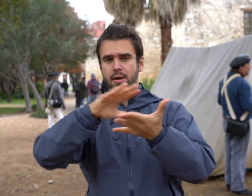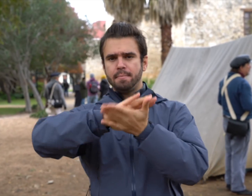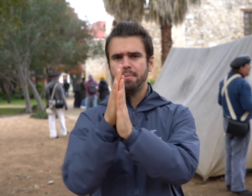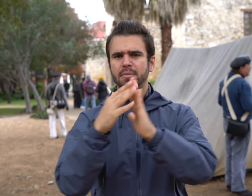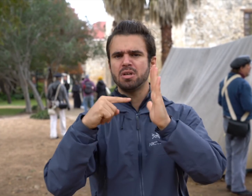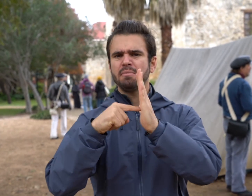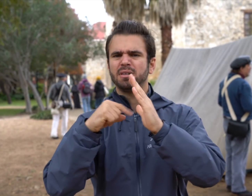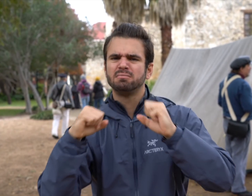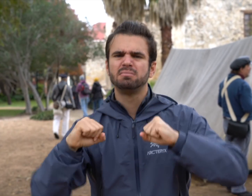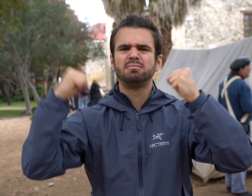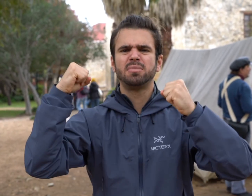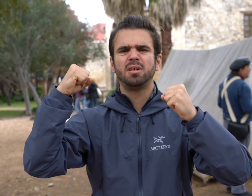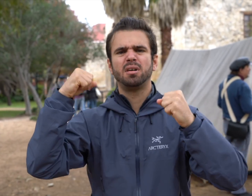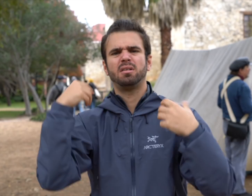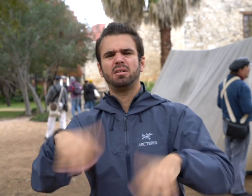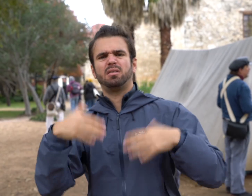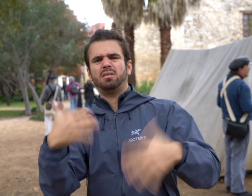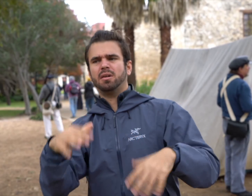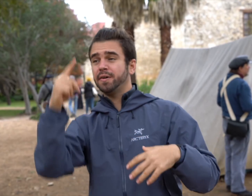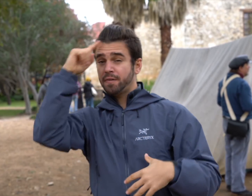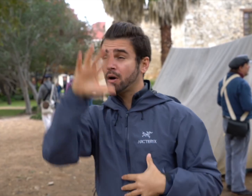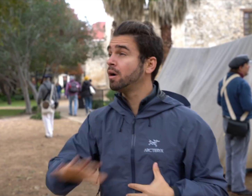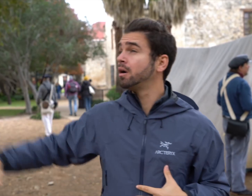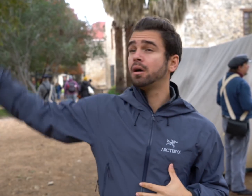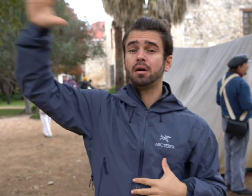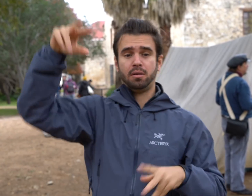The battle was a symbol as the power to overcome its obstacle.